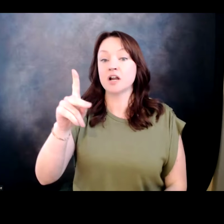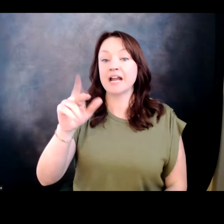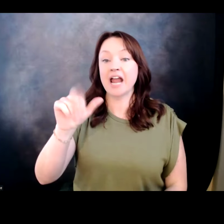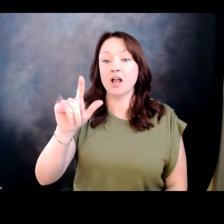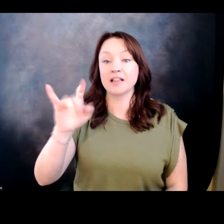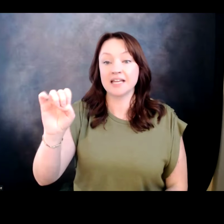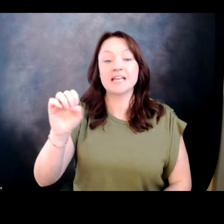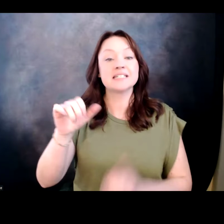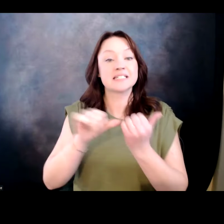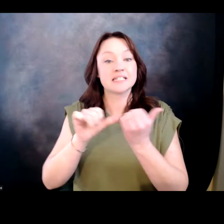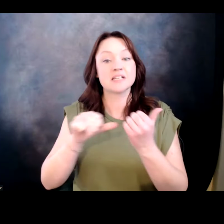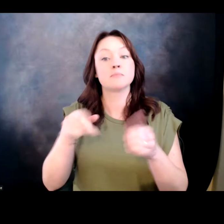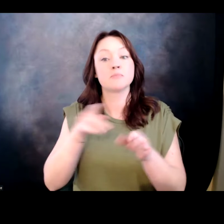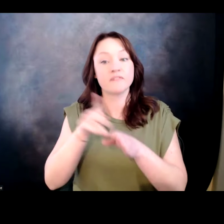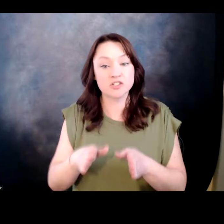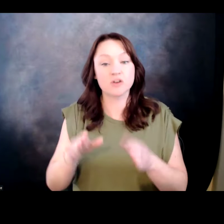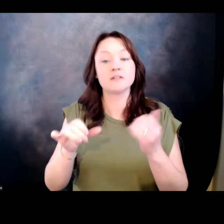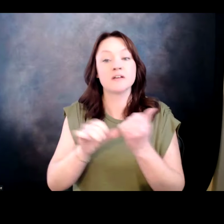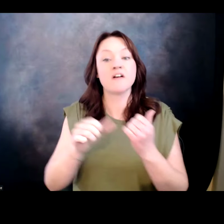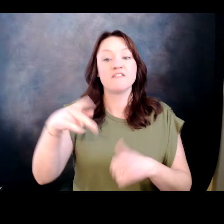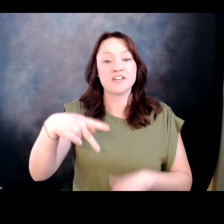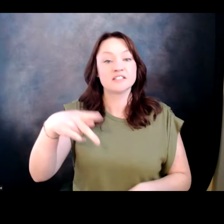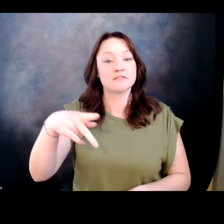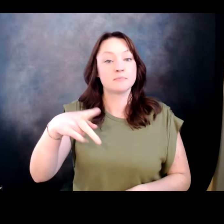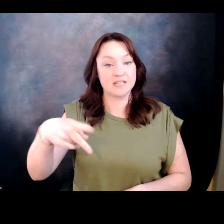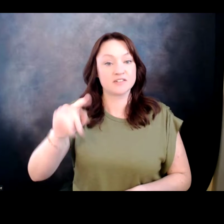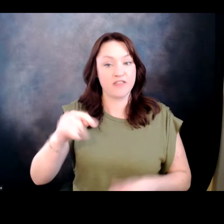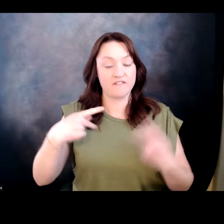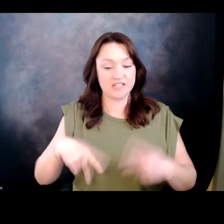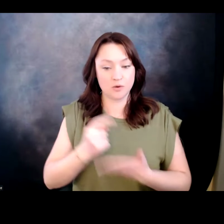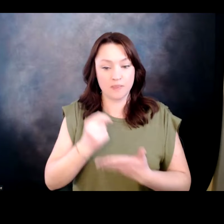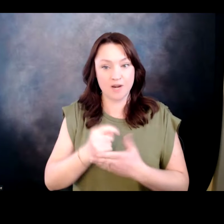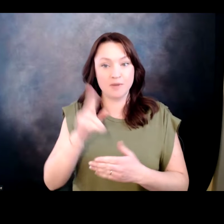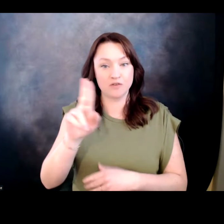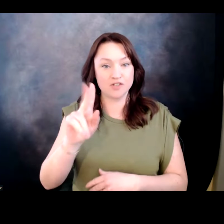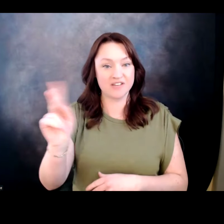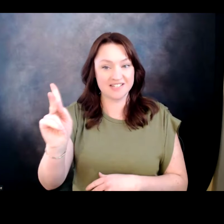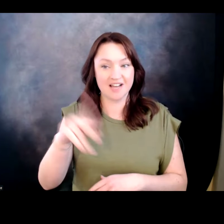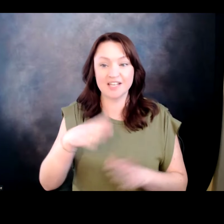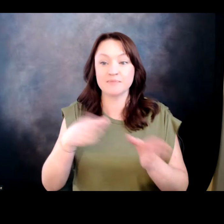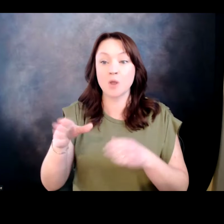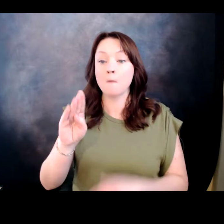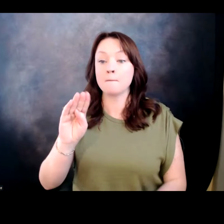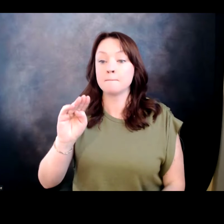physical therapy at the University of Kentucky. Morgan Turner is a program